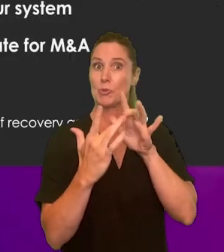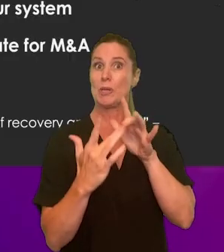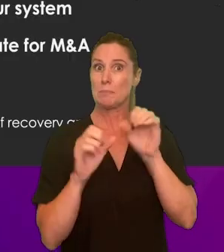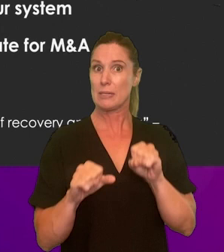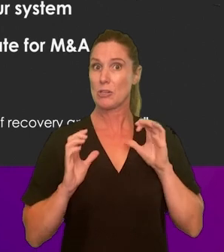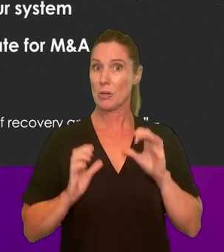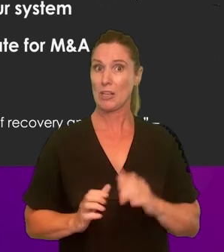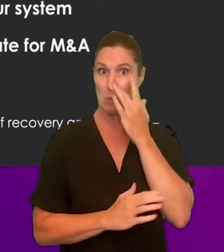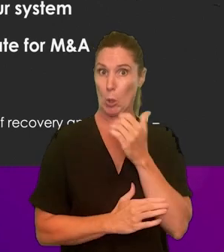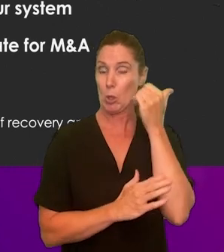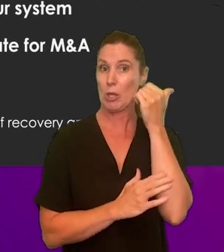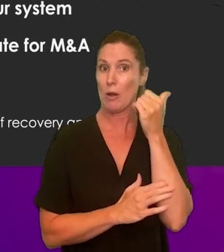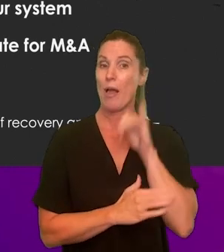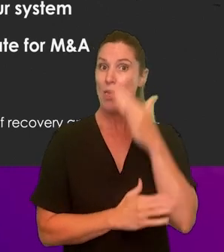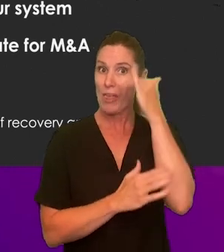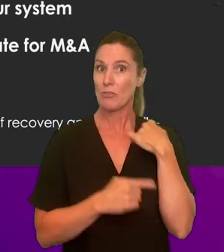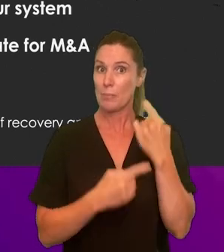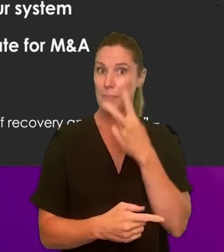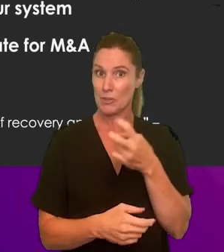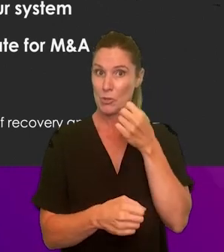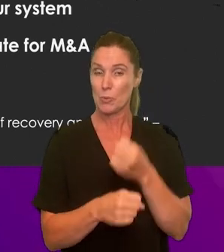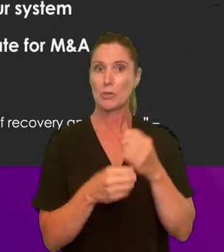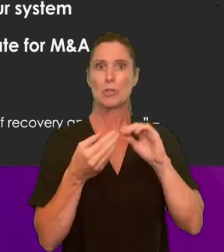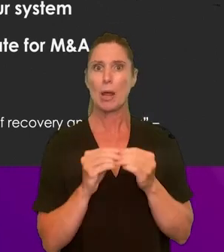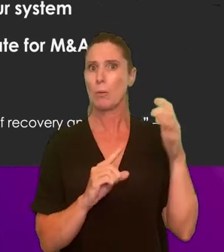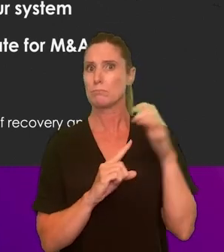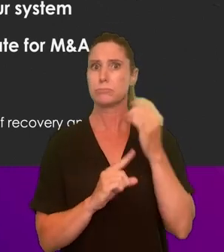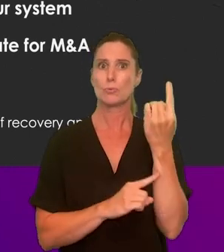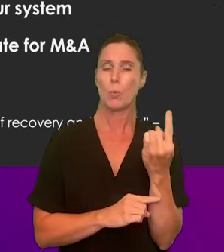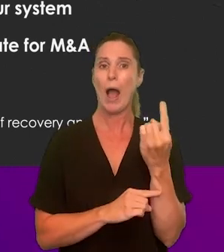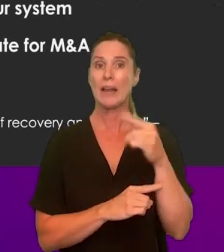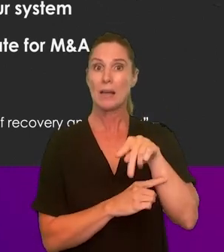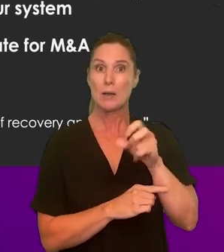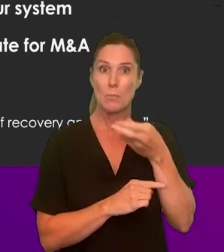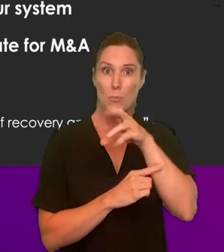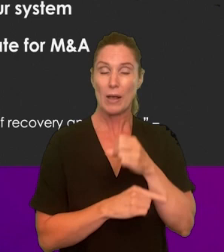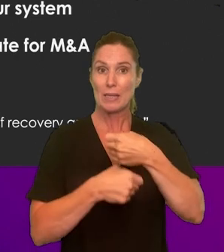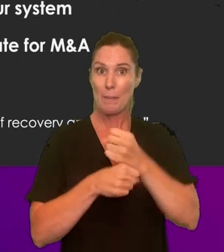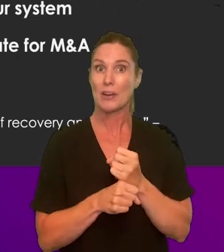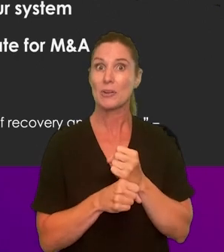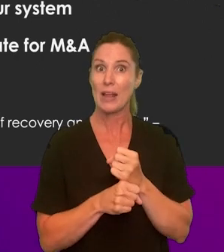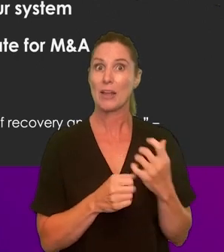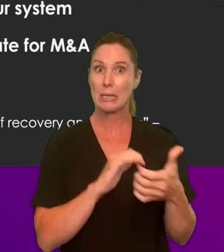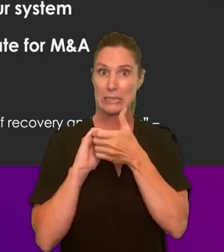That is why for the past two years, the number one prosthesis manufacturer, Ottobock, has been collaborating with us